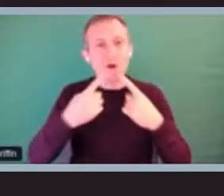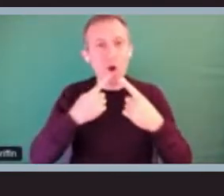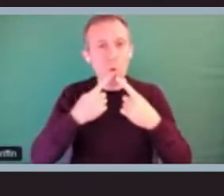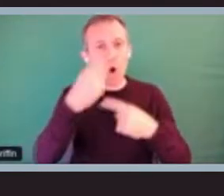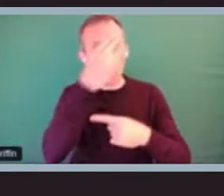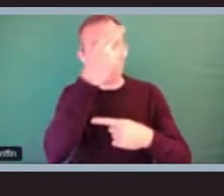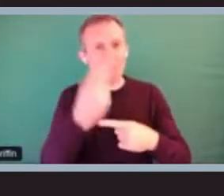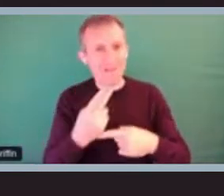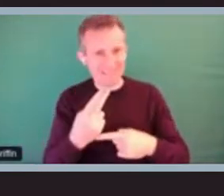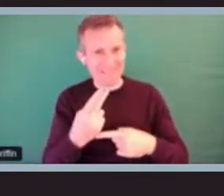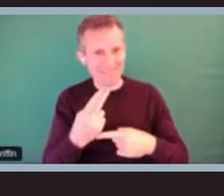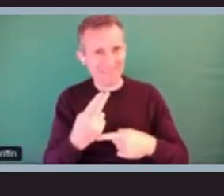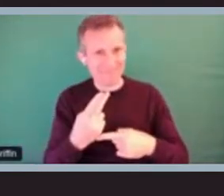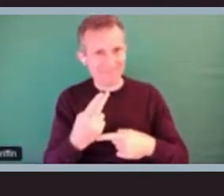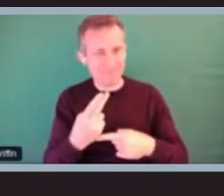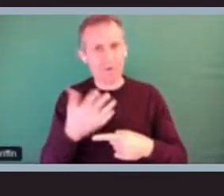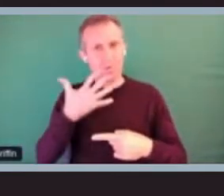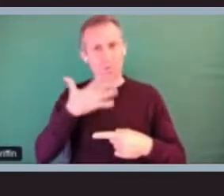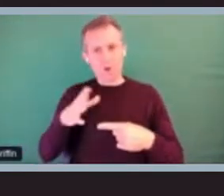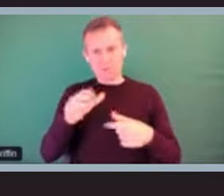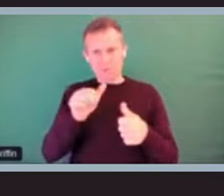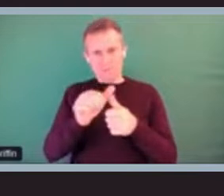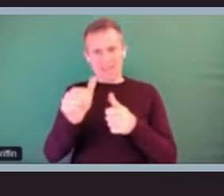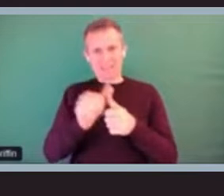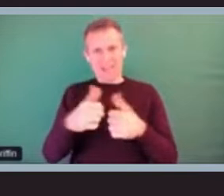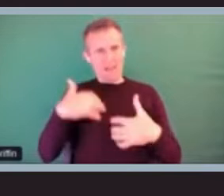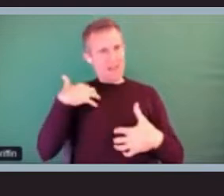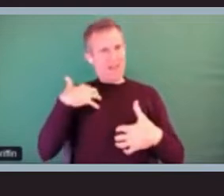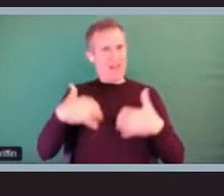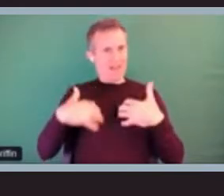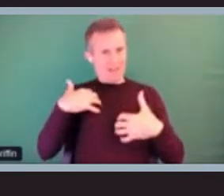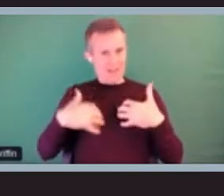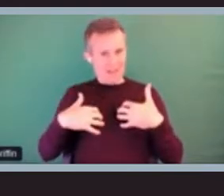To make them more visually interesting I’ve been using vector-based stock images such